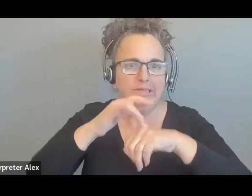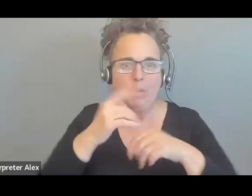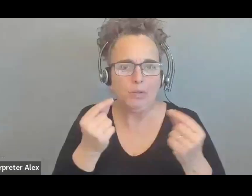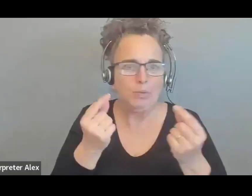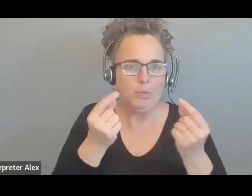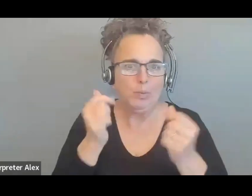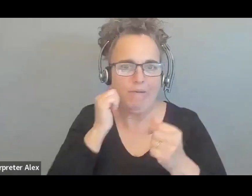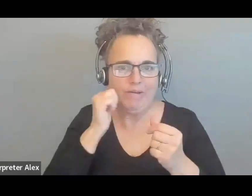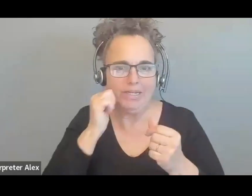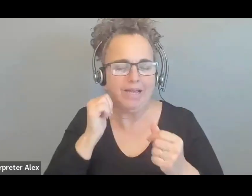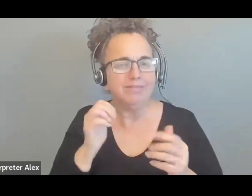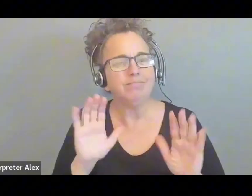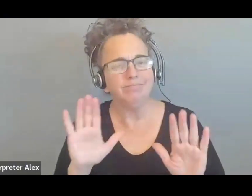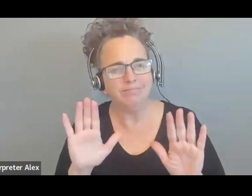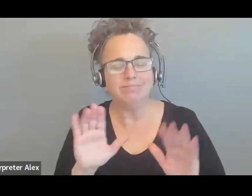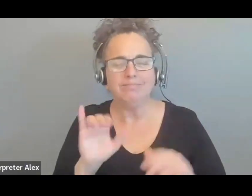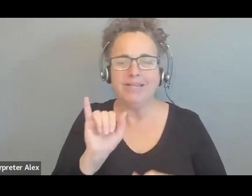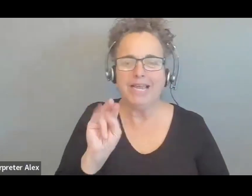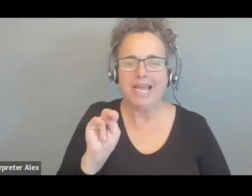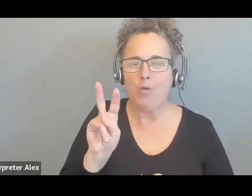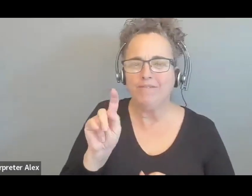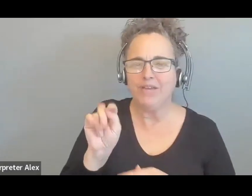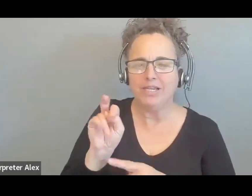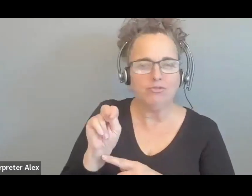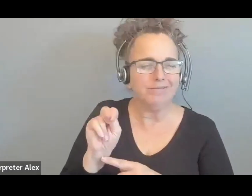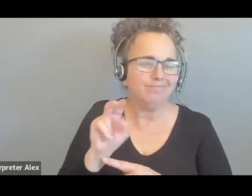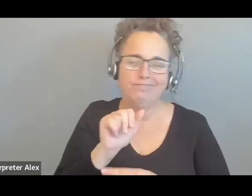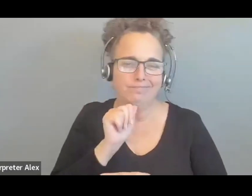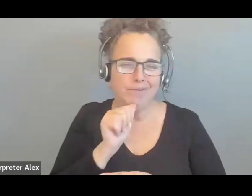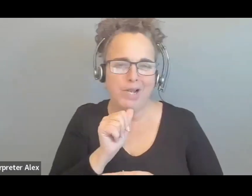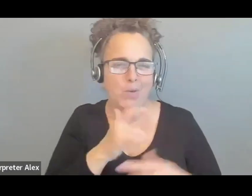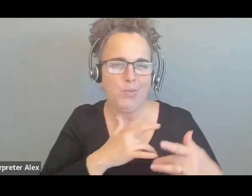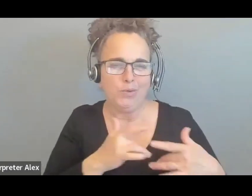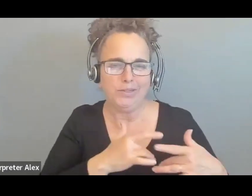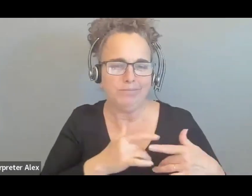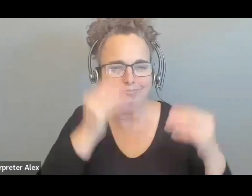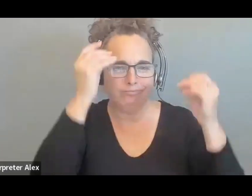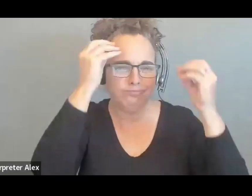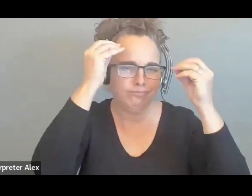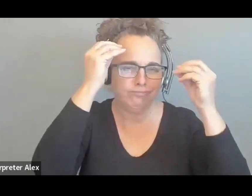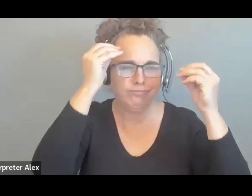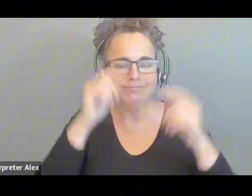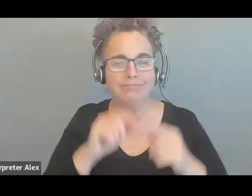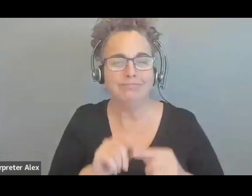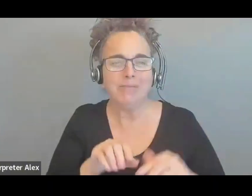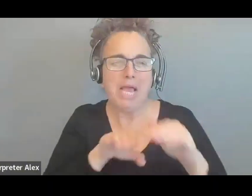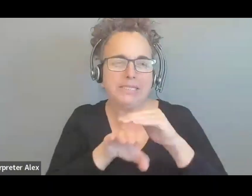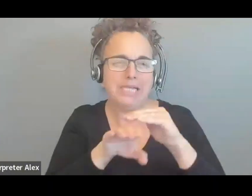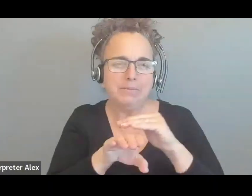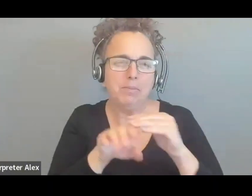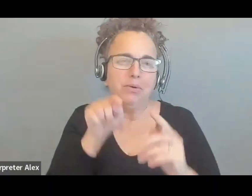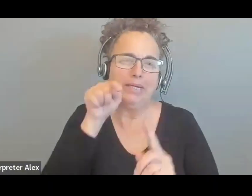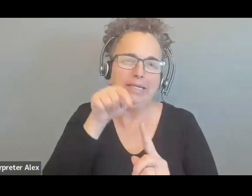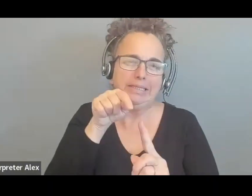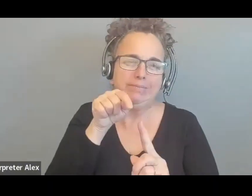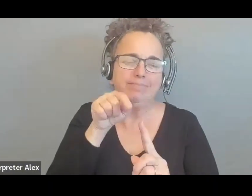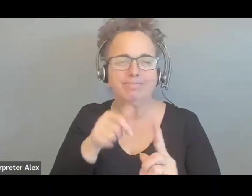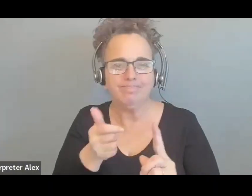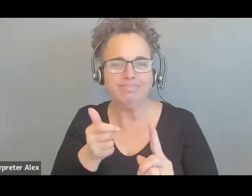And like innovation doesn't keep me up at night, accessibility stuff, all of this, it,